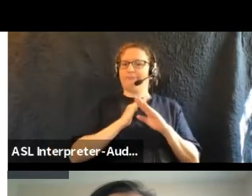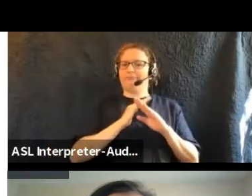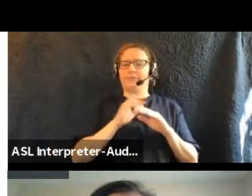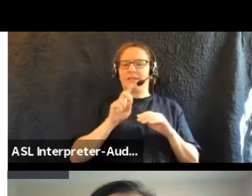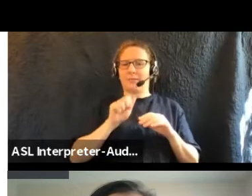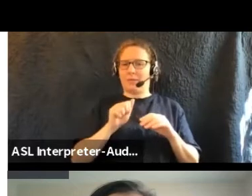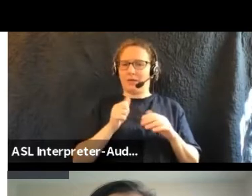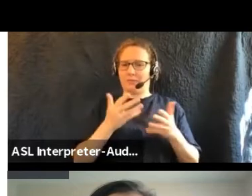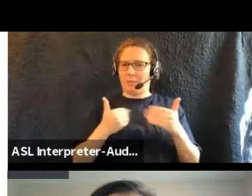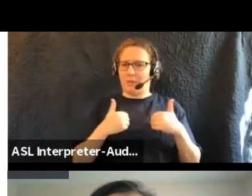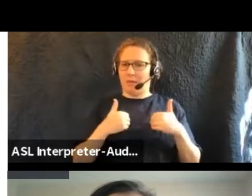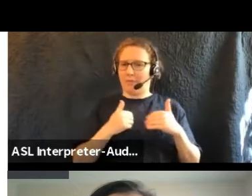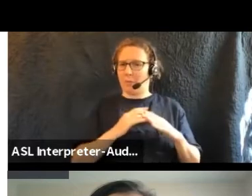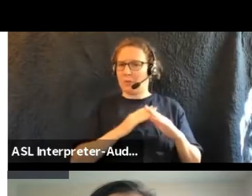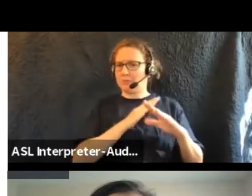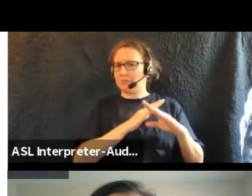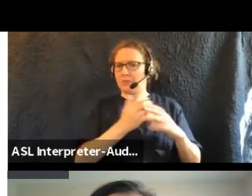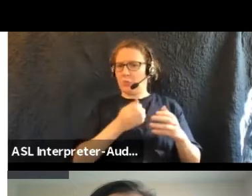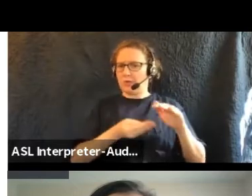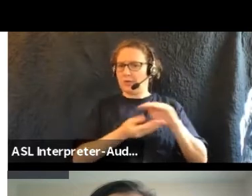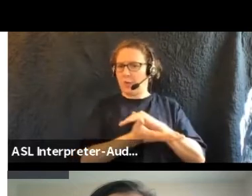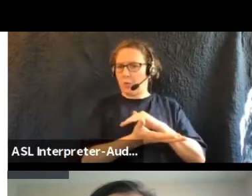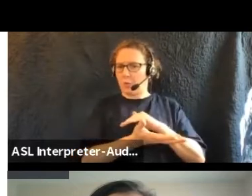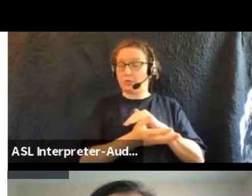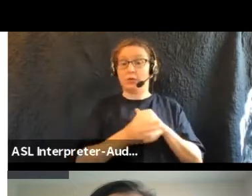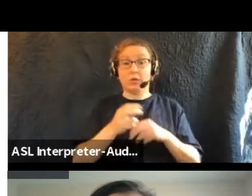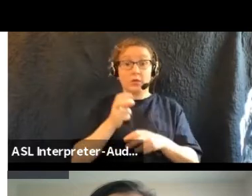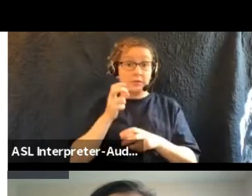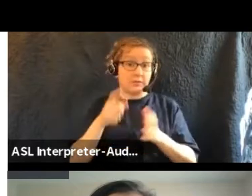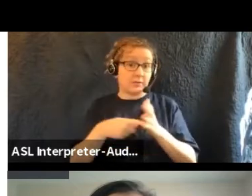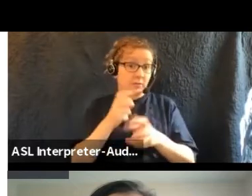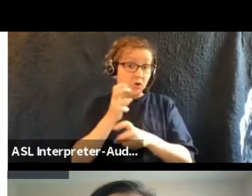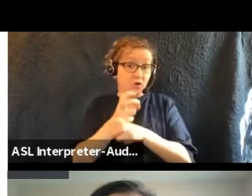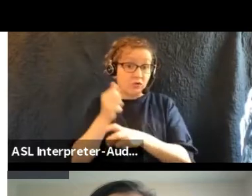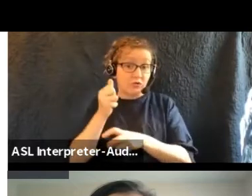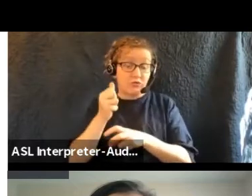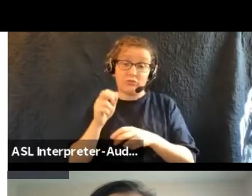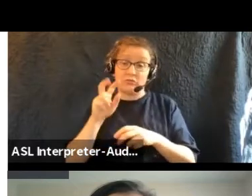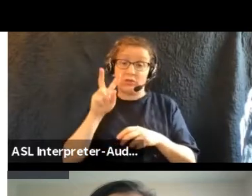and sometimes it's even harder in a virtual setting like this one.